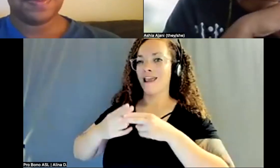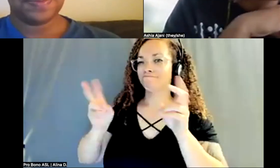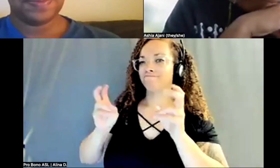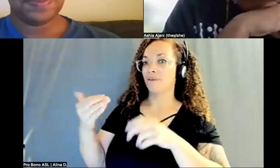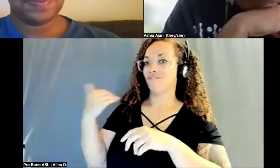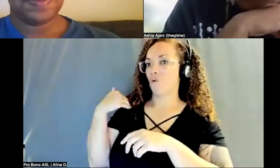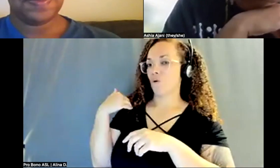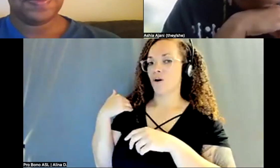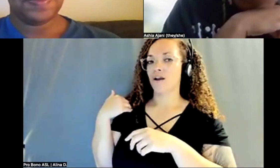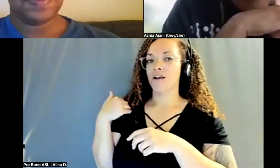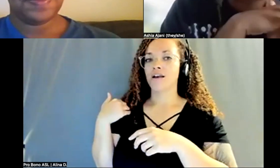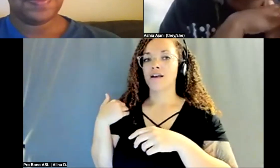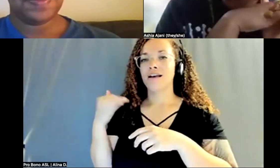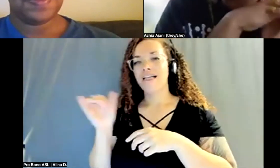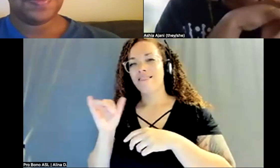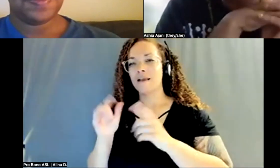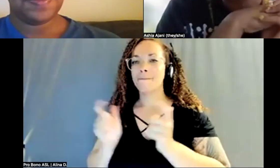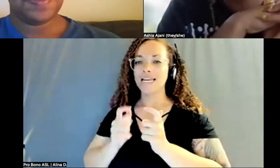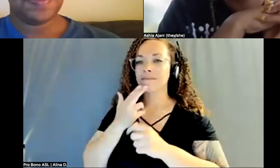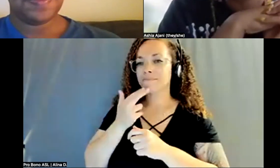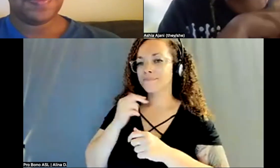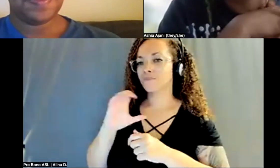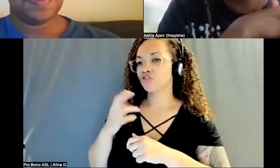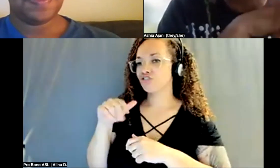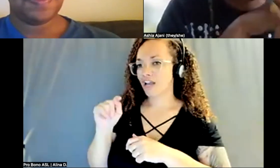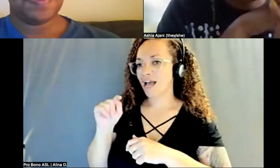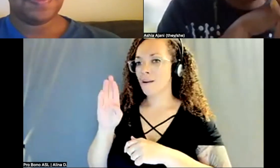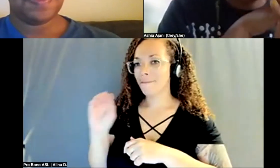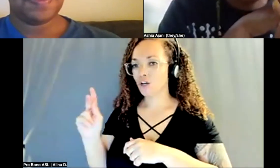And it was kind of just, I was grieving a lot. I was like, because my grandmother was such an